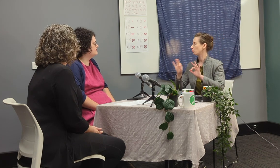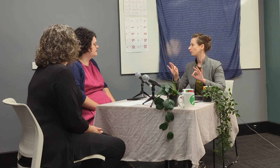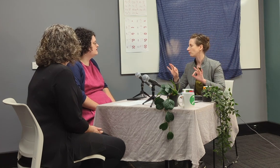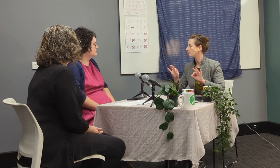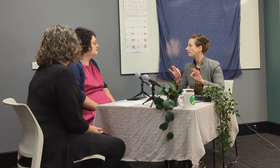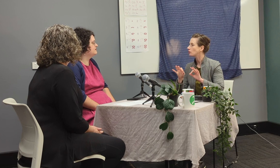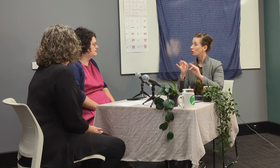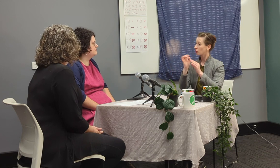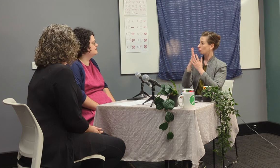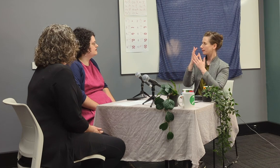other people are not.